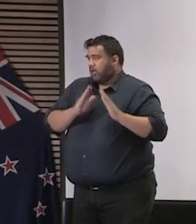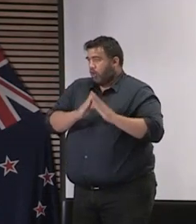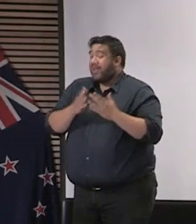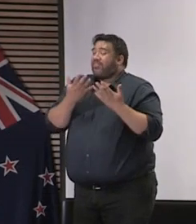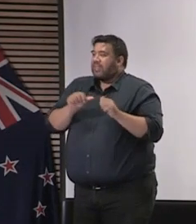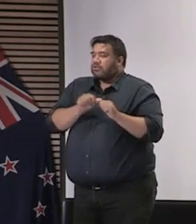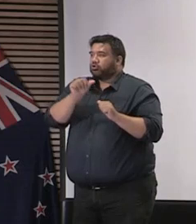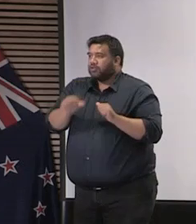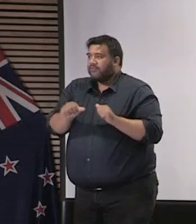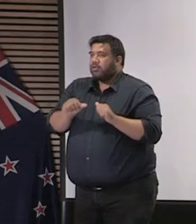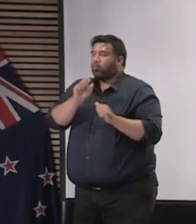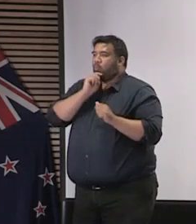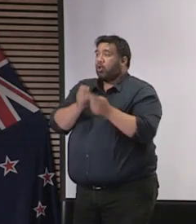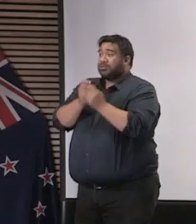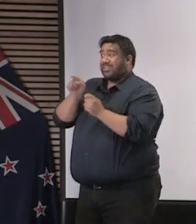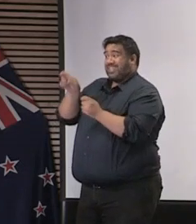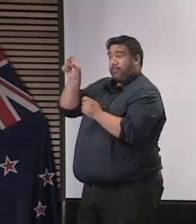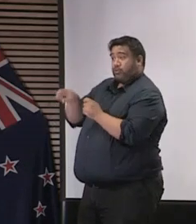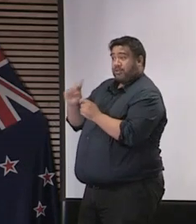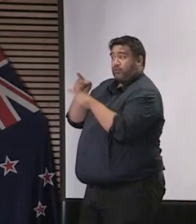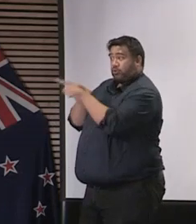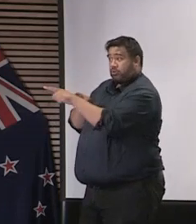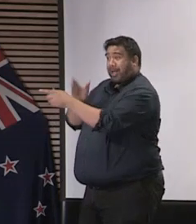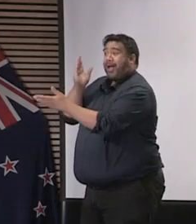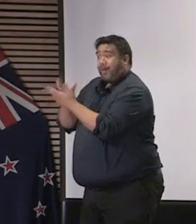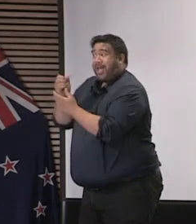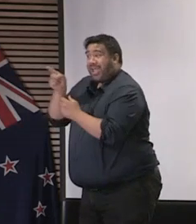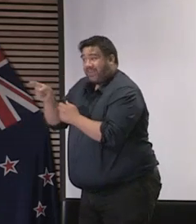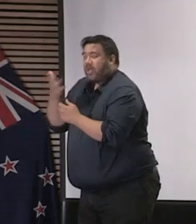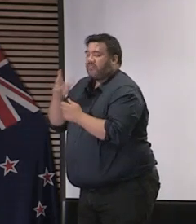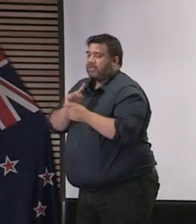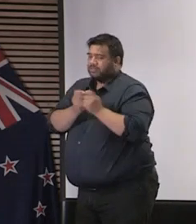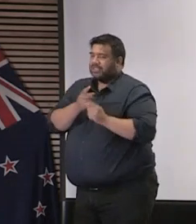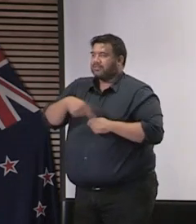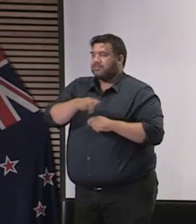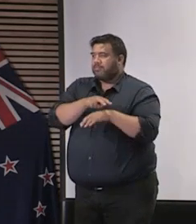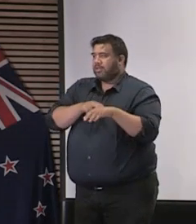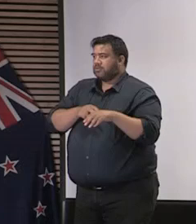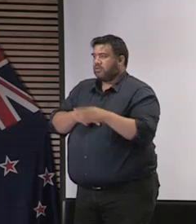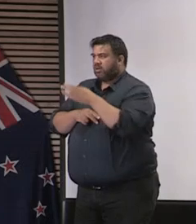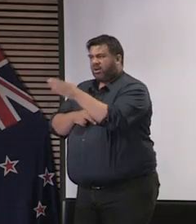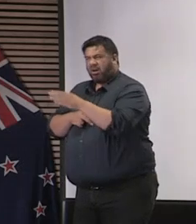self-isolate because of exposure to bodily fluids. We would start by testing the